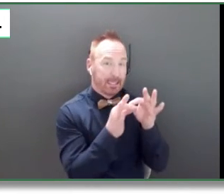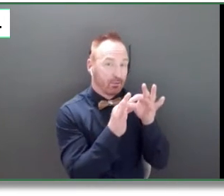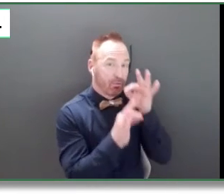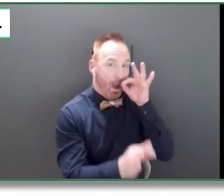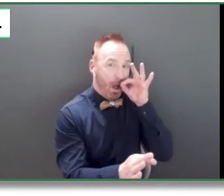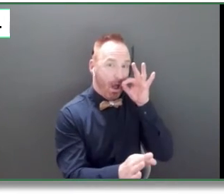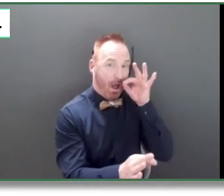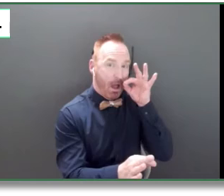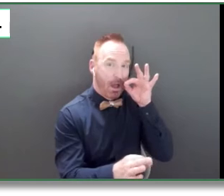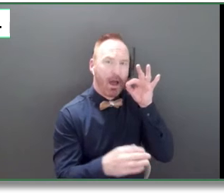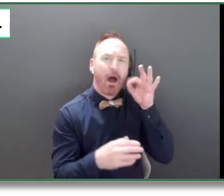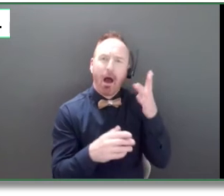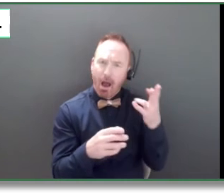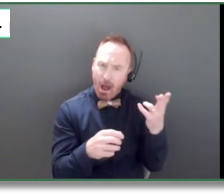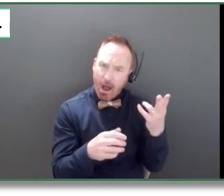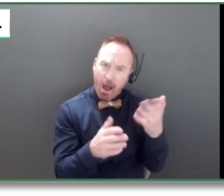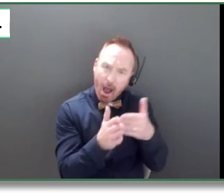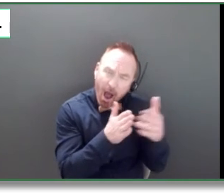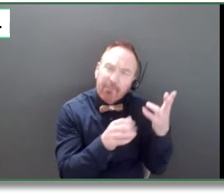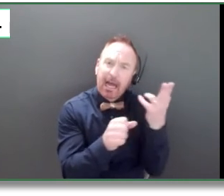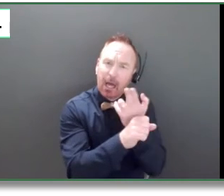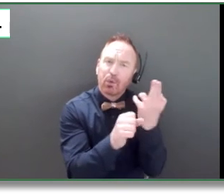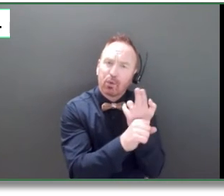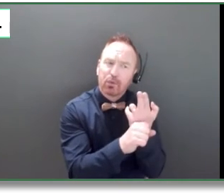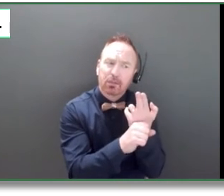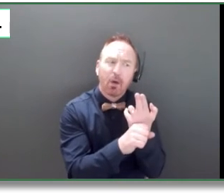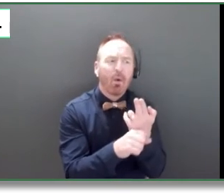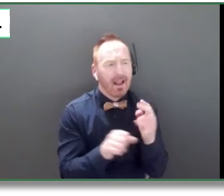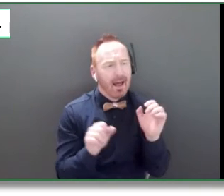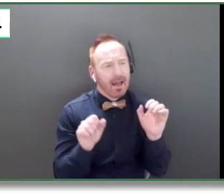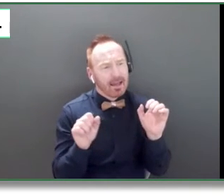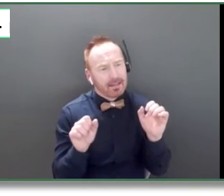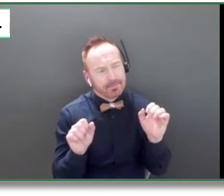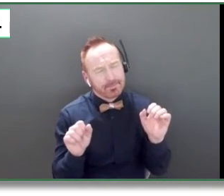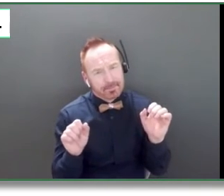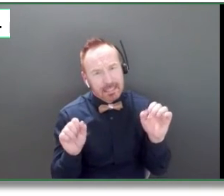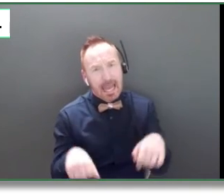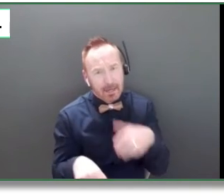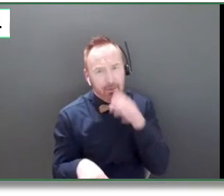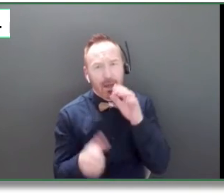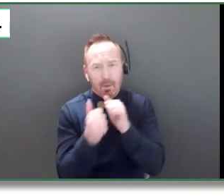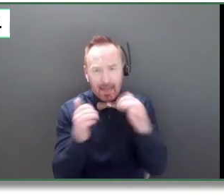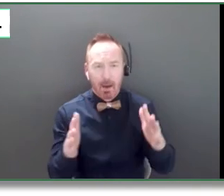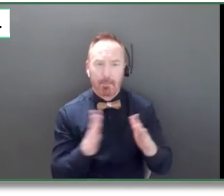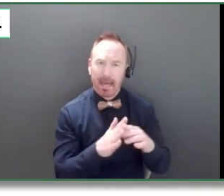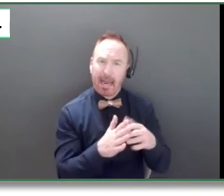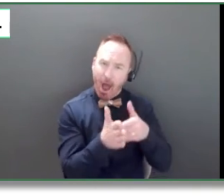I think the ski resorts have a lot of work to do